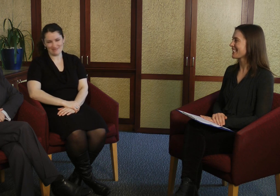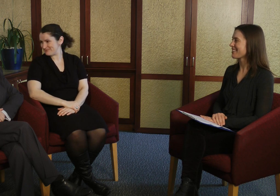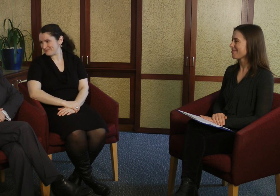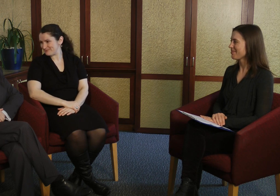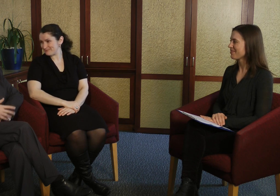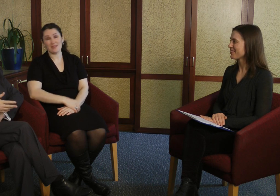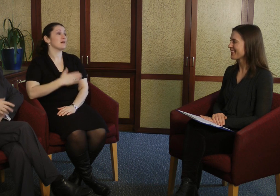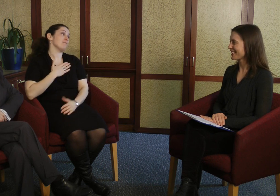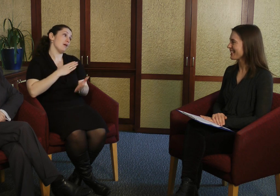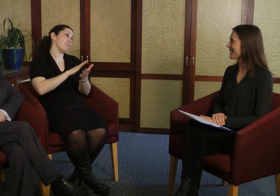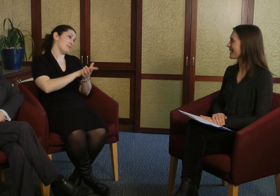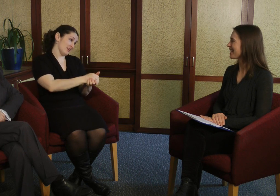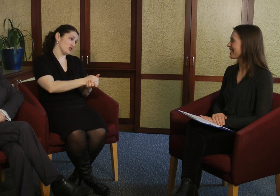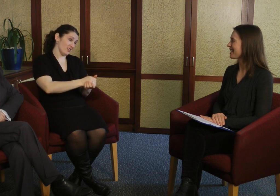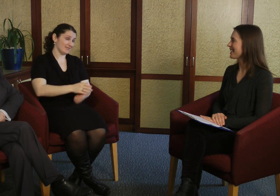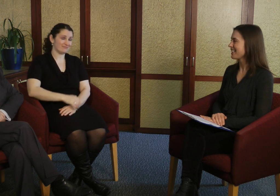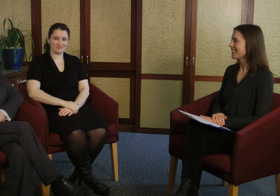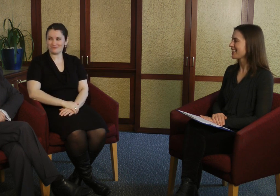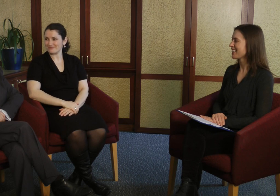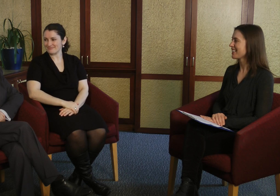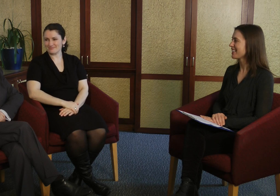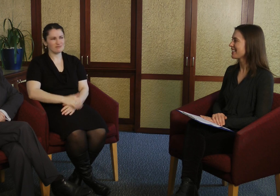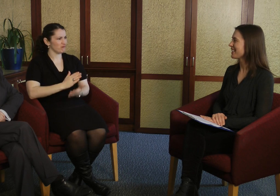it. C: My pleasure and it is a great opportunity,